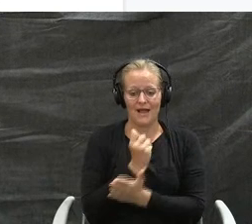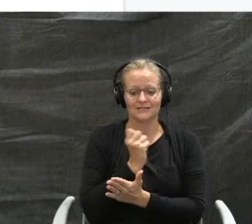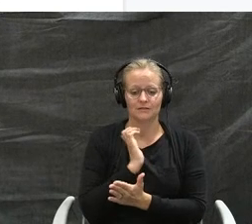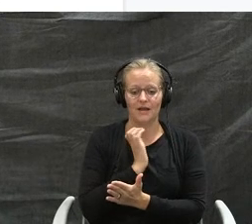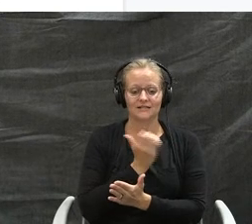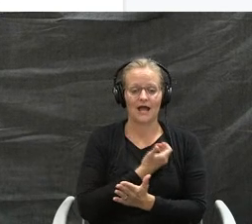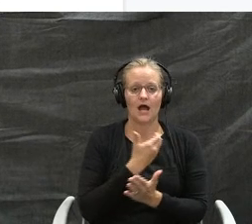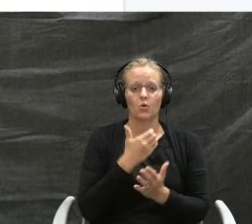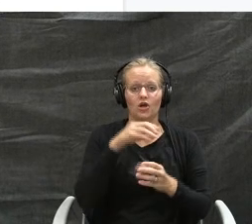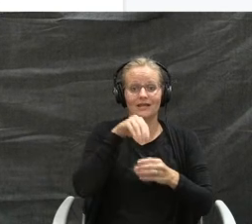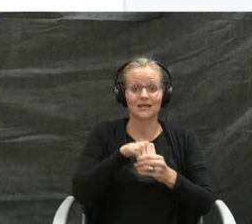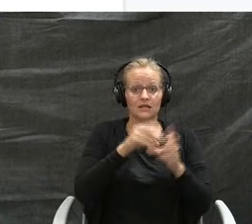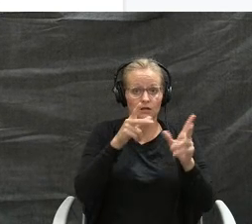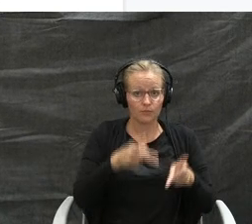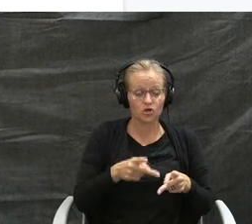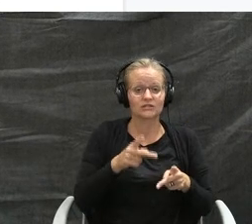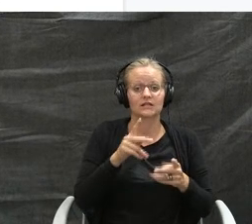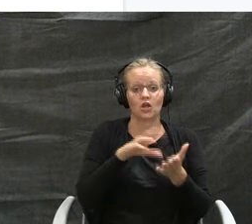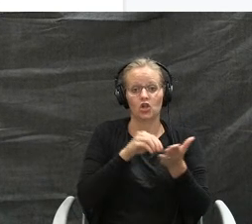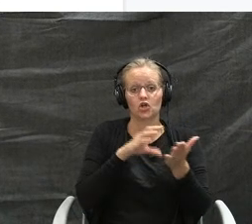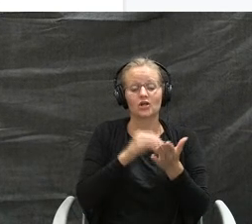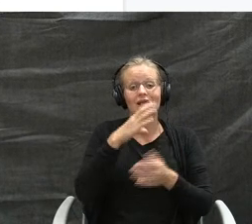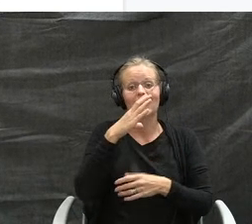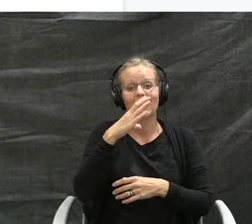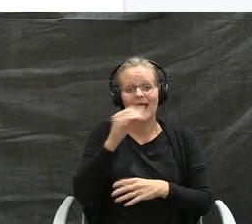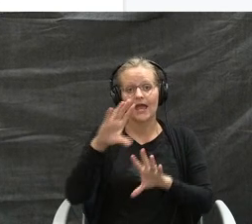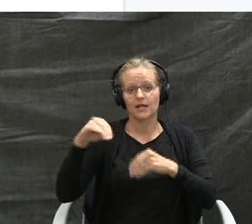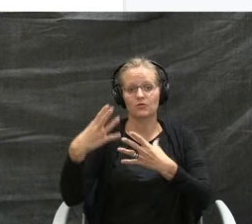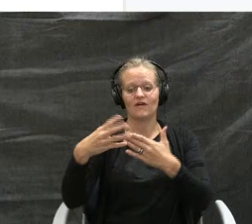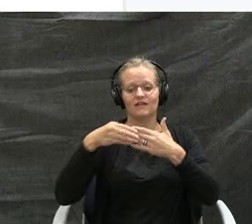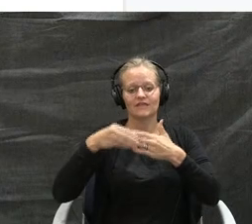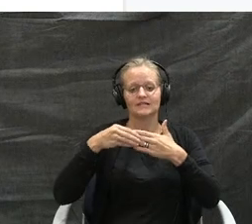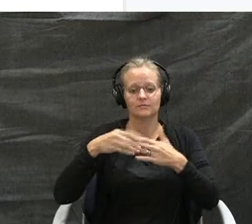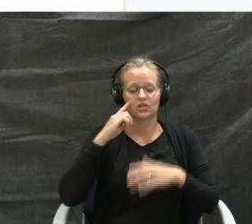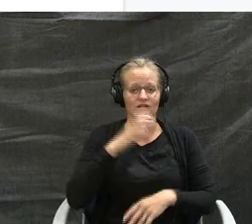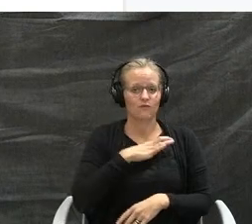and provide flexibility of staff and students for absences.